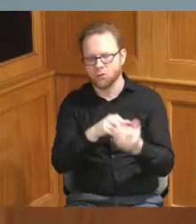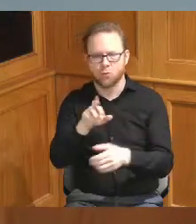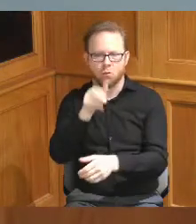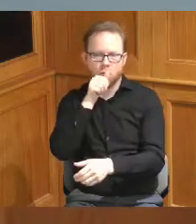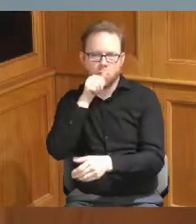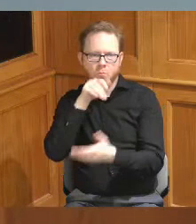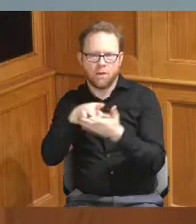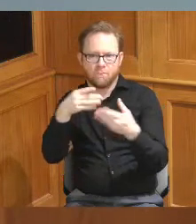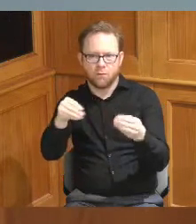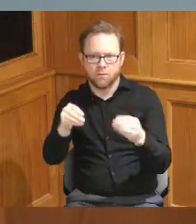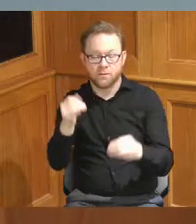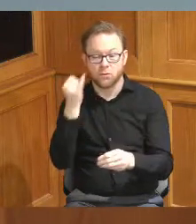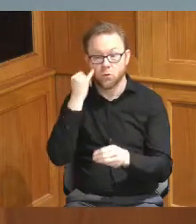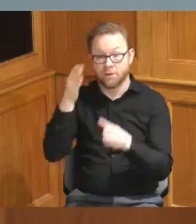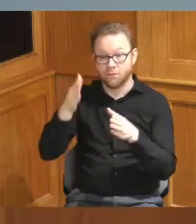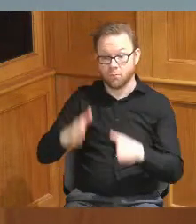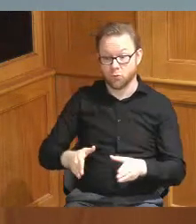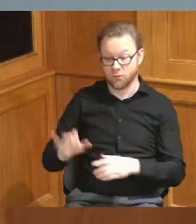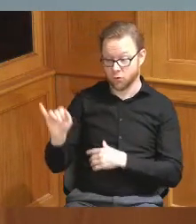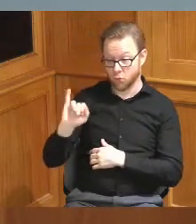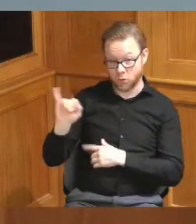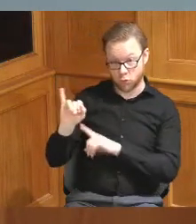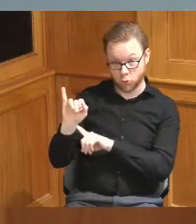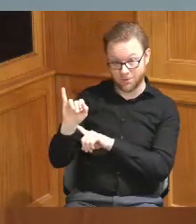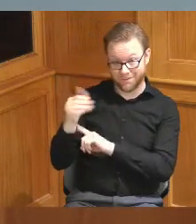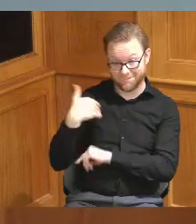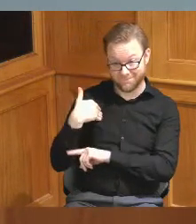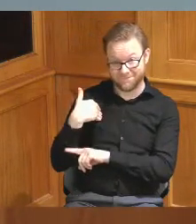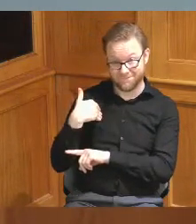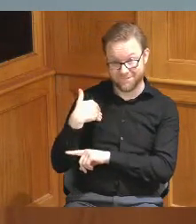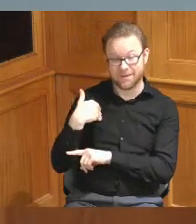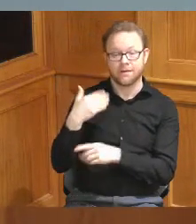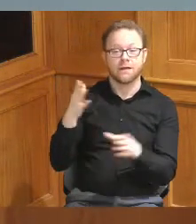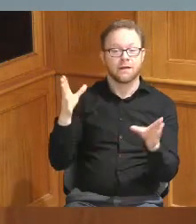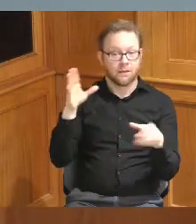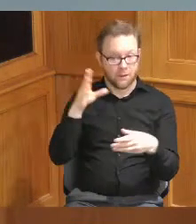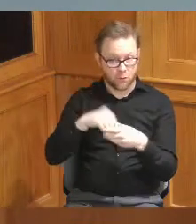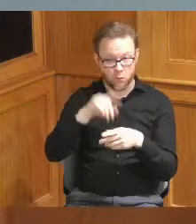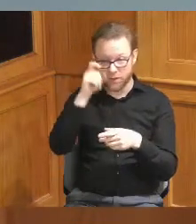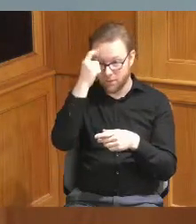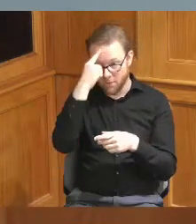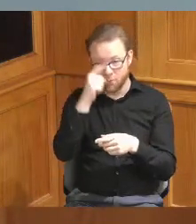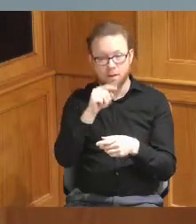insurance including public Insurance like Medicare and Medicaid would be covered just like the flu